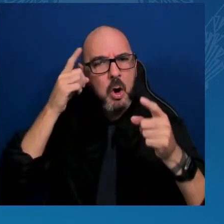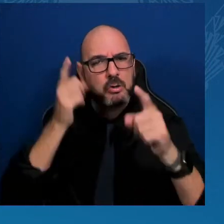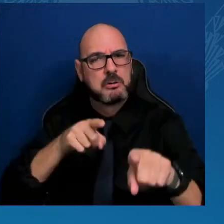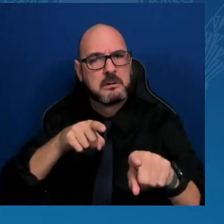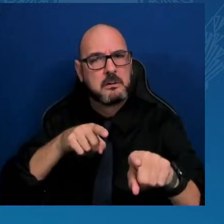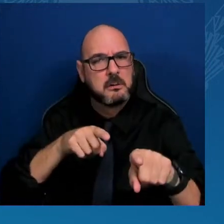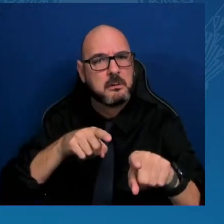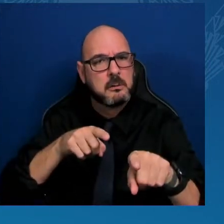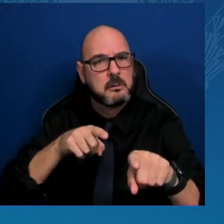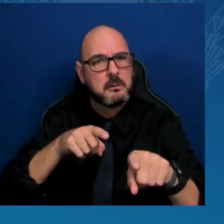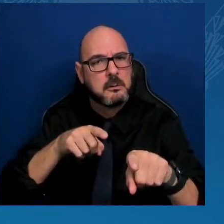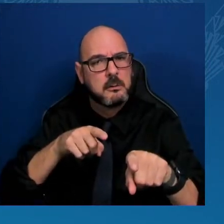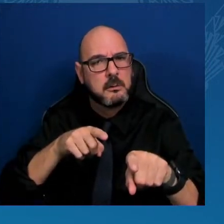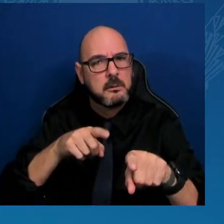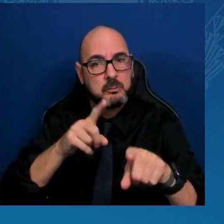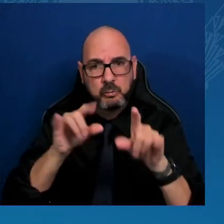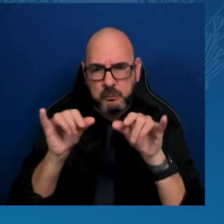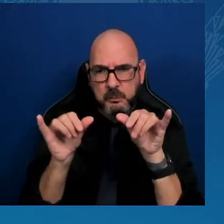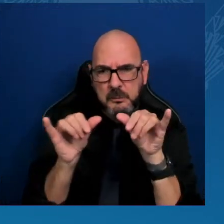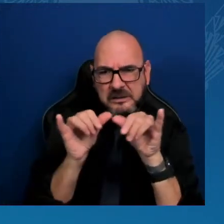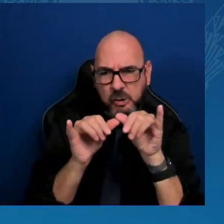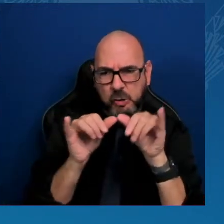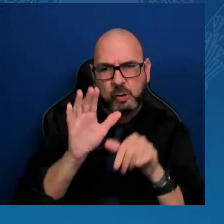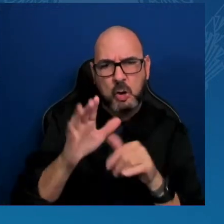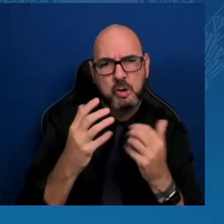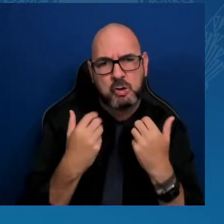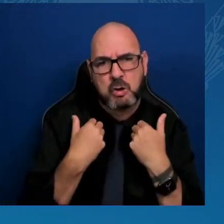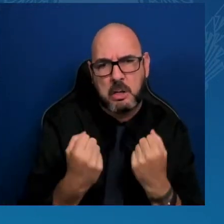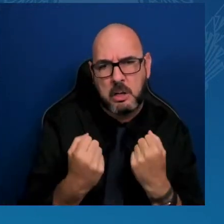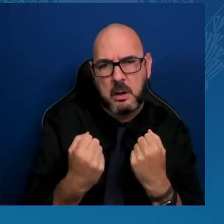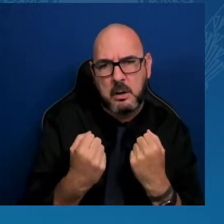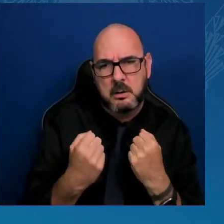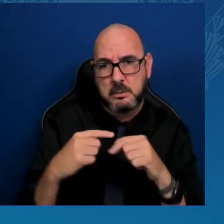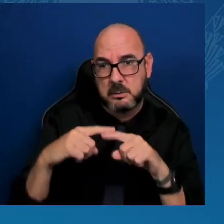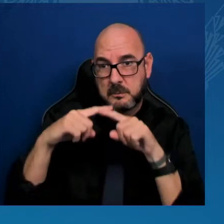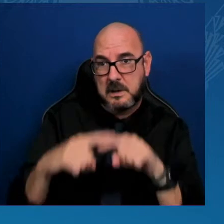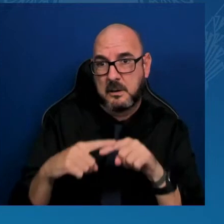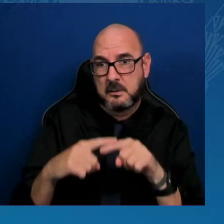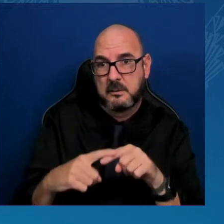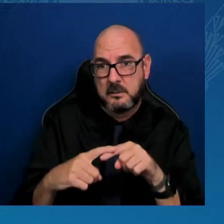is not based on who you beat down but who you lift up.